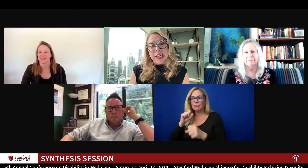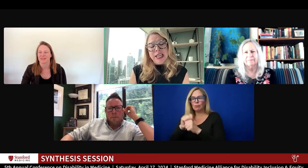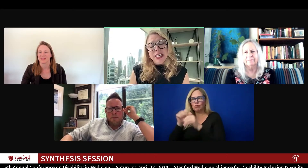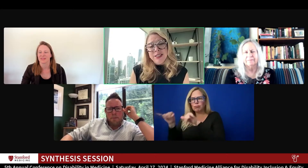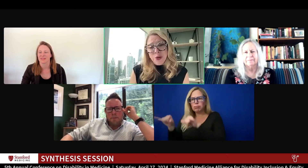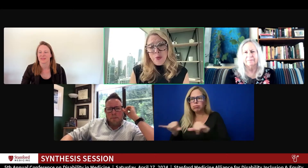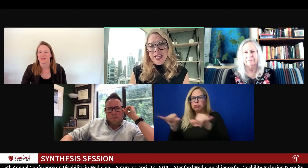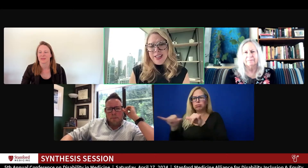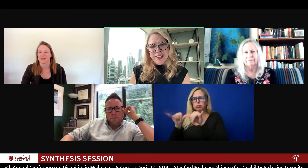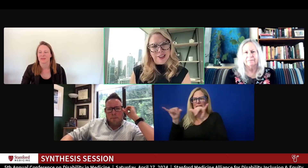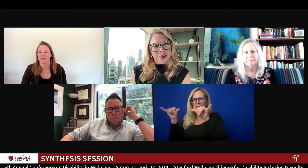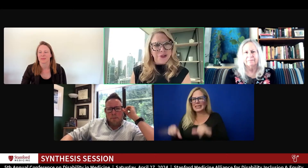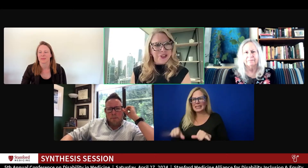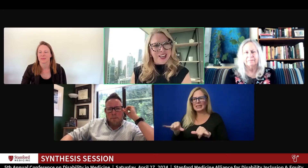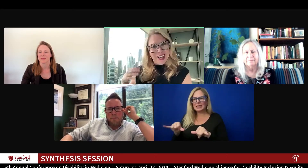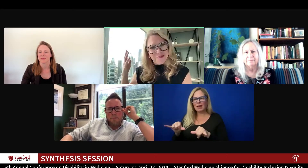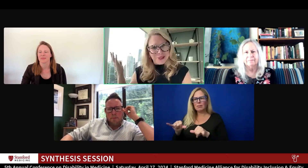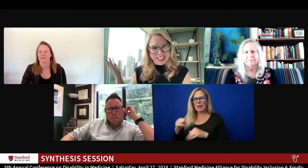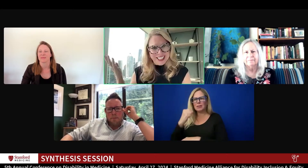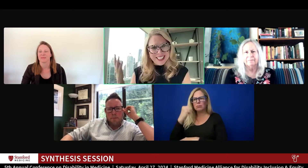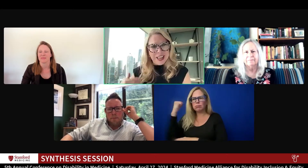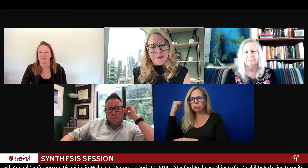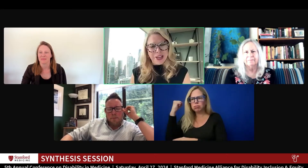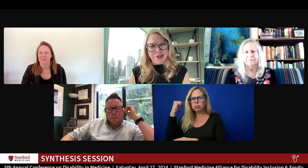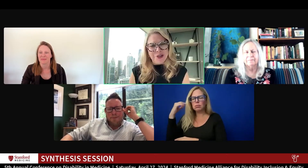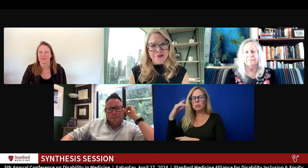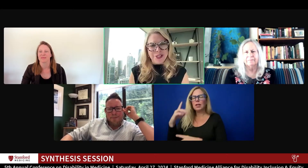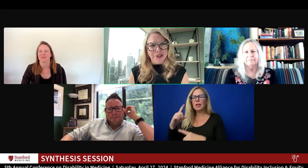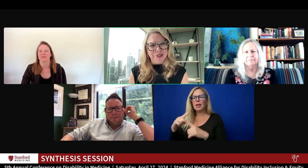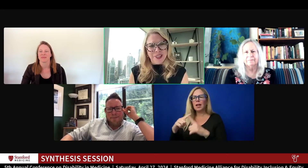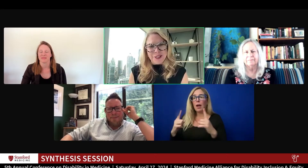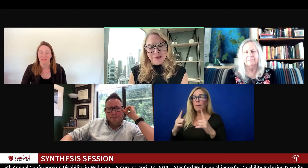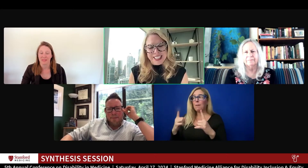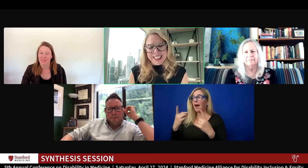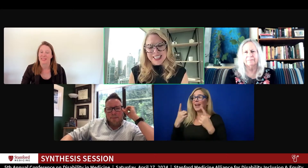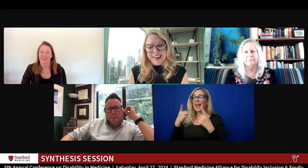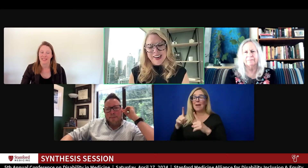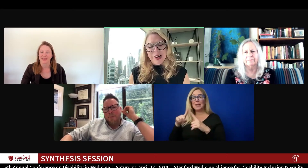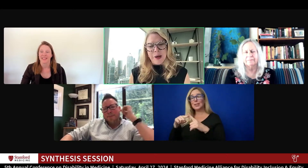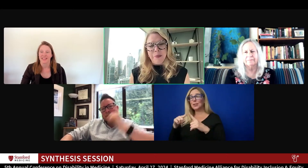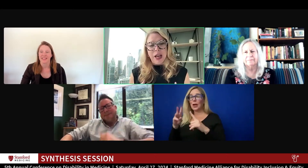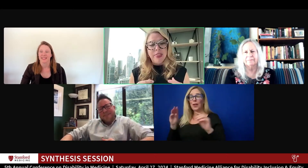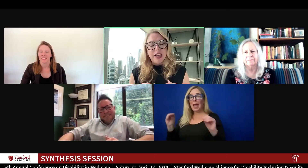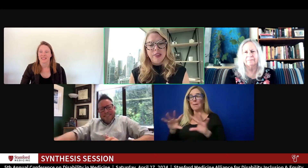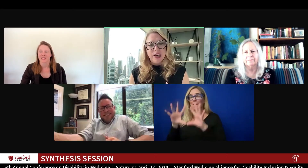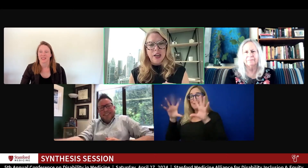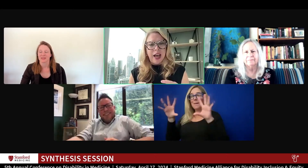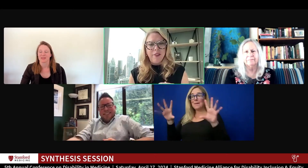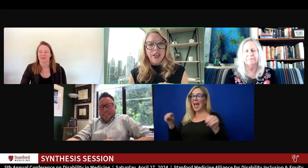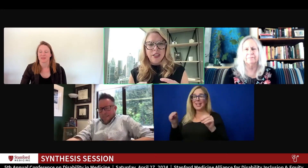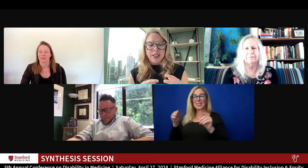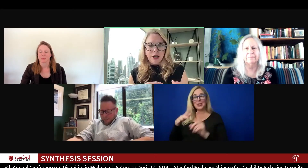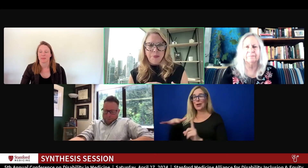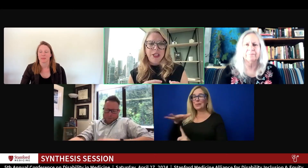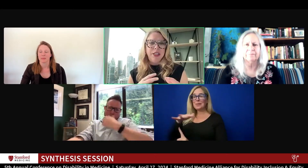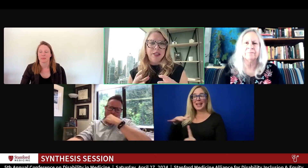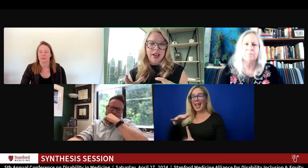But until we go to that place, that magical Wizard of Oz place, I think that having DRPs